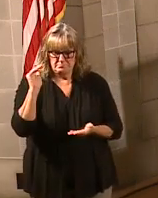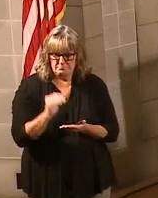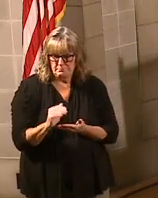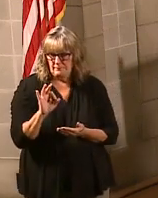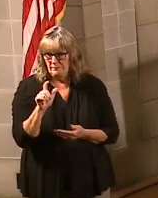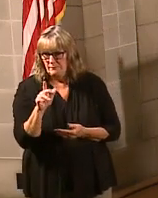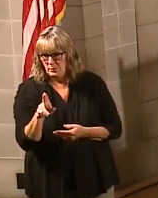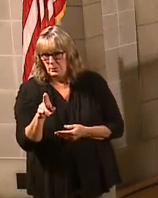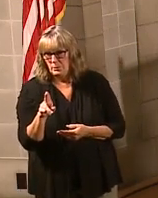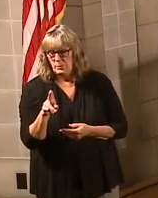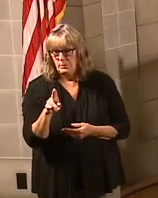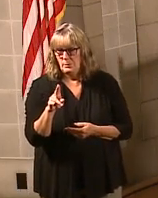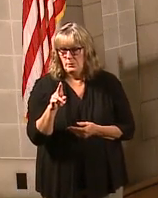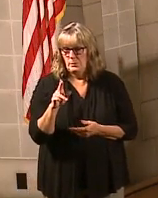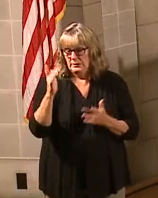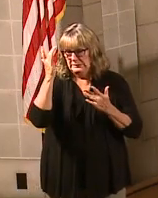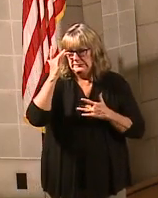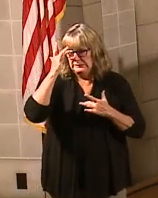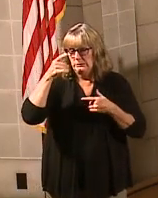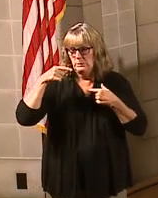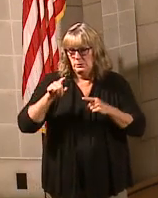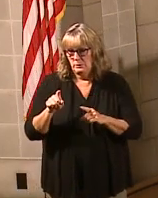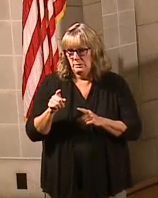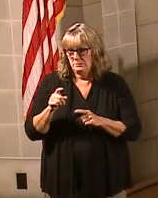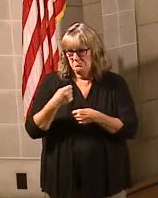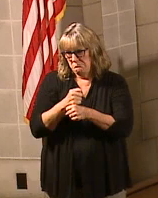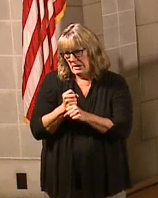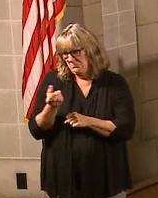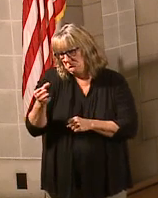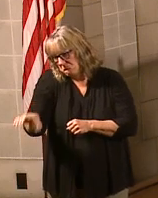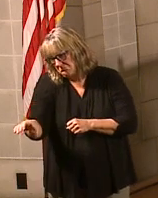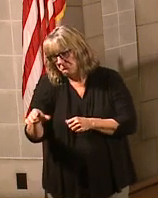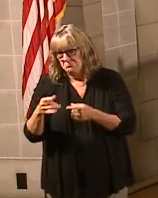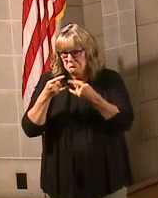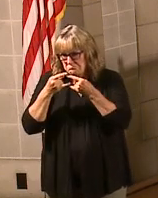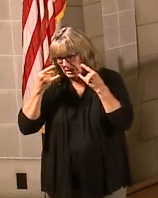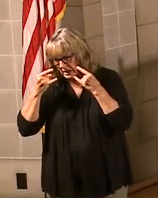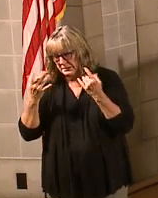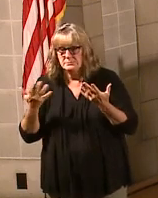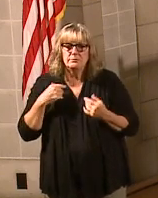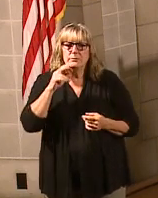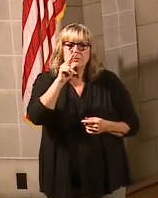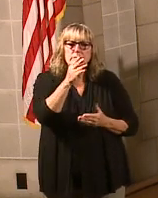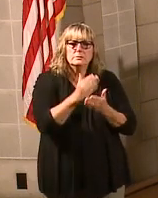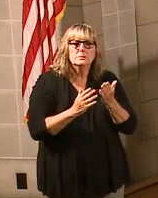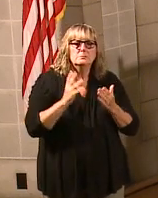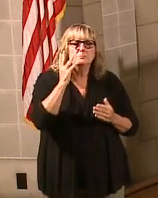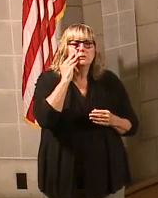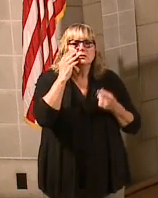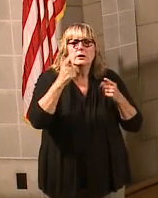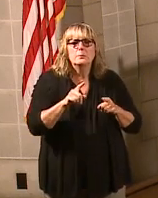ANDREW? [ SPEAKER OFF MIC ] SO THE QUESTION WAS IF YOU CAN REDUCE FLU BY WEARING MASKS